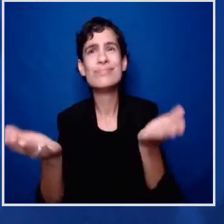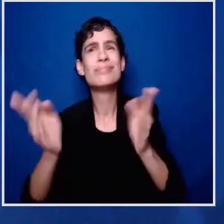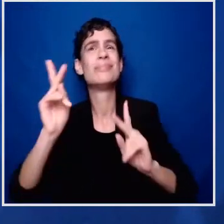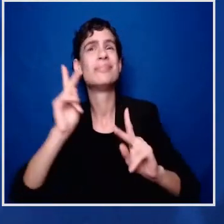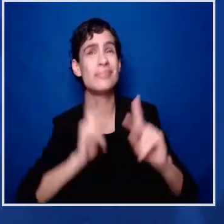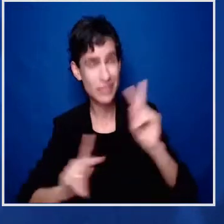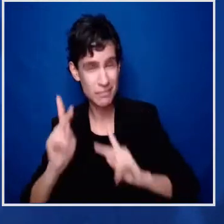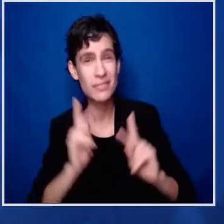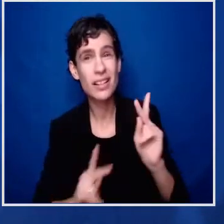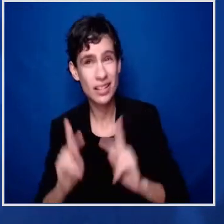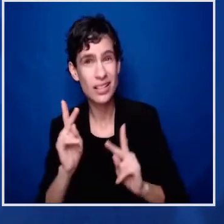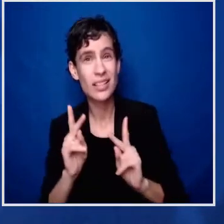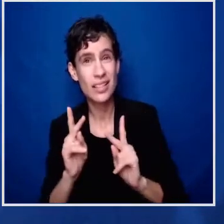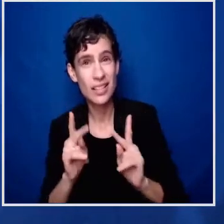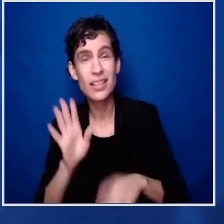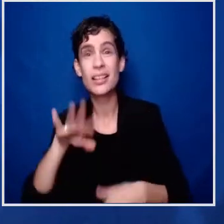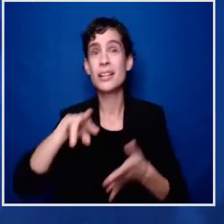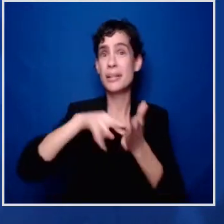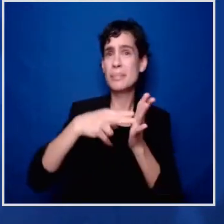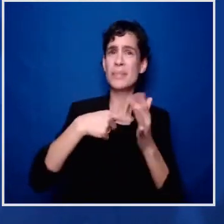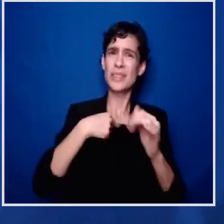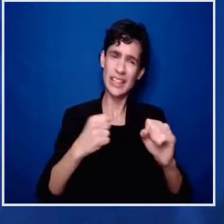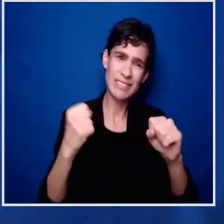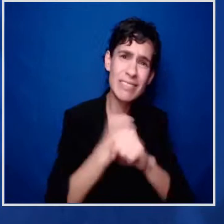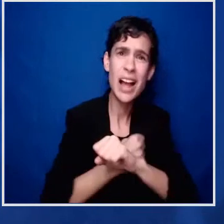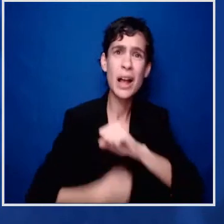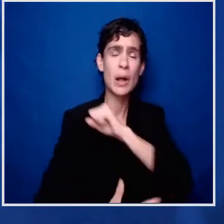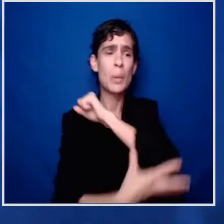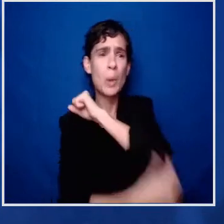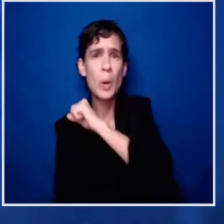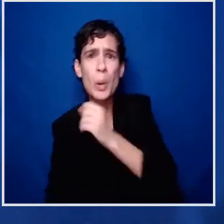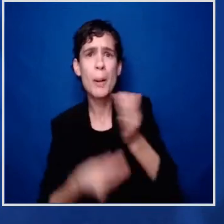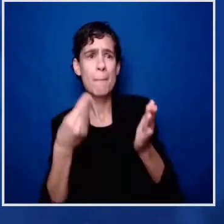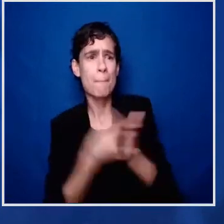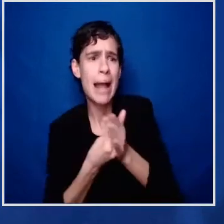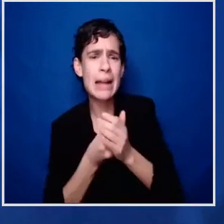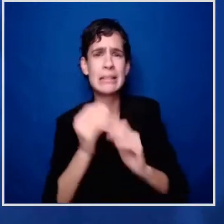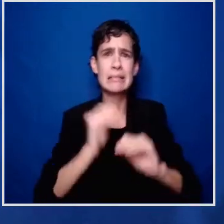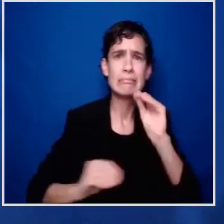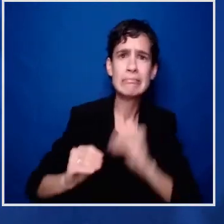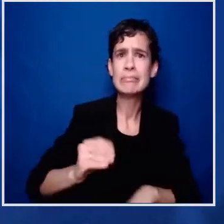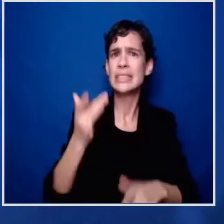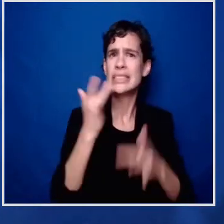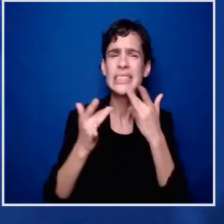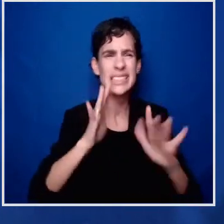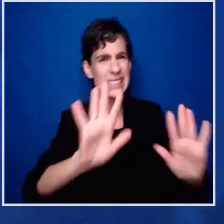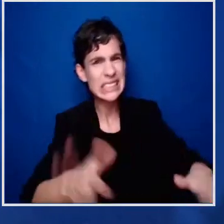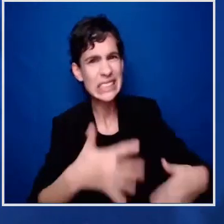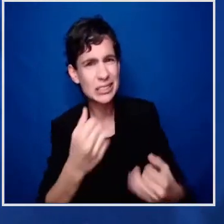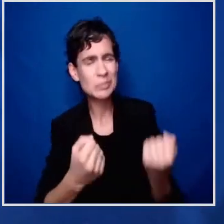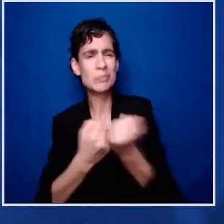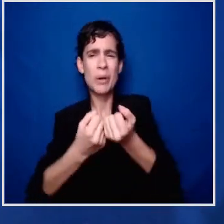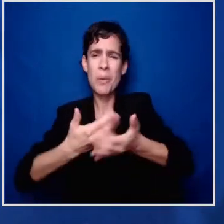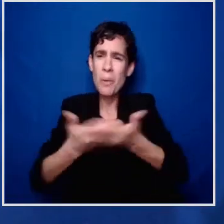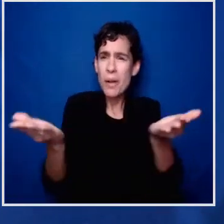COMMITMENT TO ERADICATING POVERTY AND EMBRACING FREEDOM AND JUSTICE FOR ALL PEOPLE.